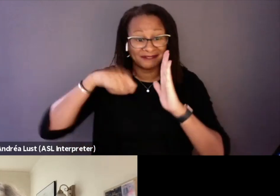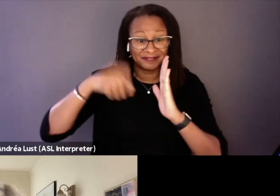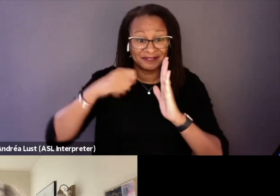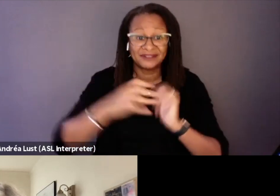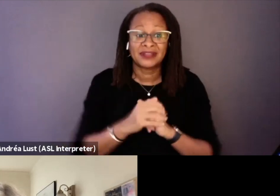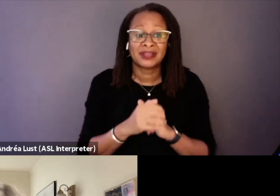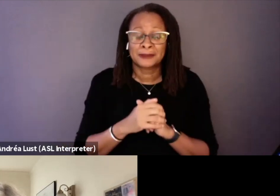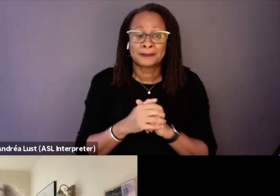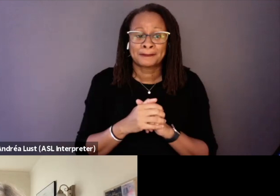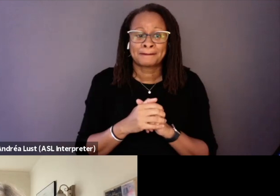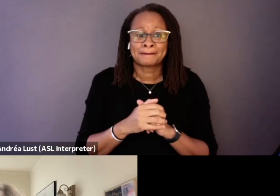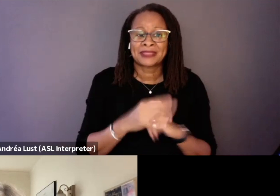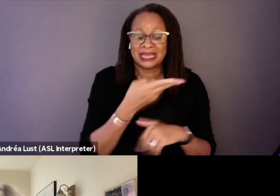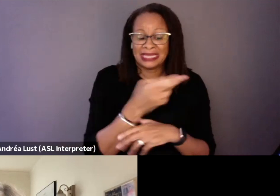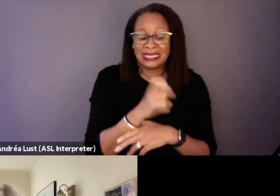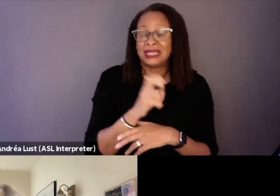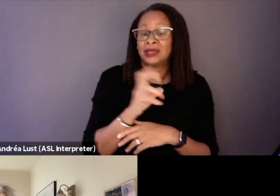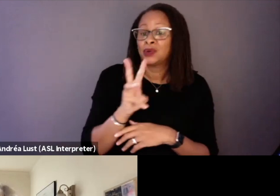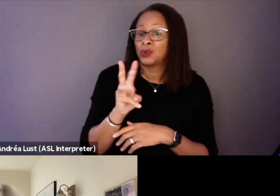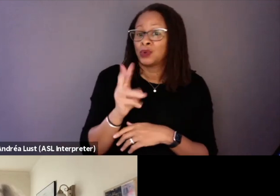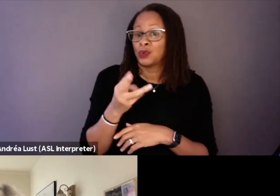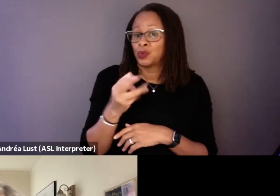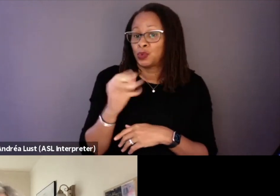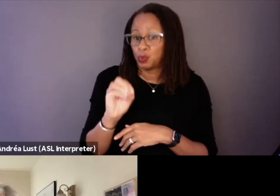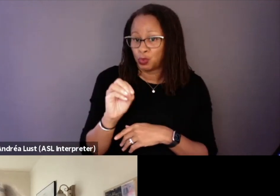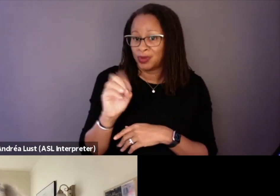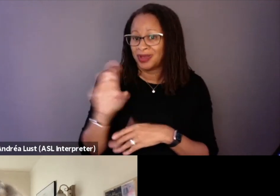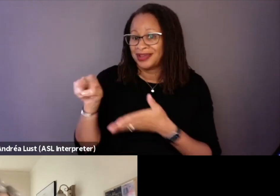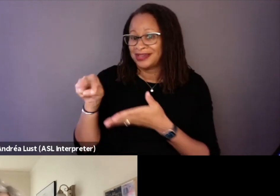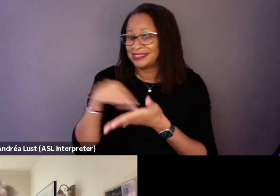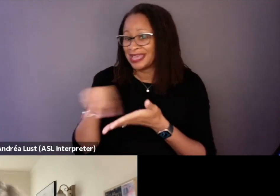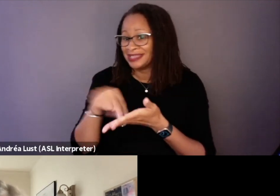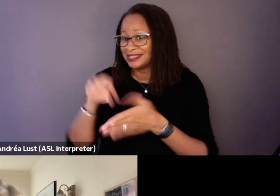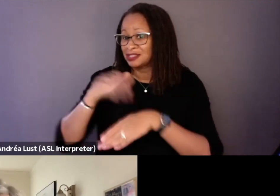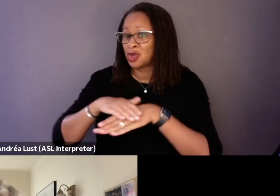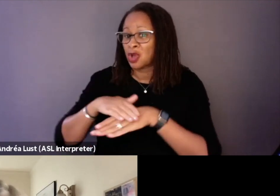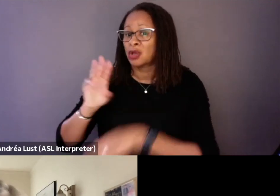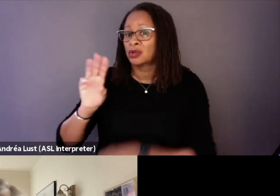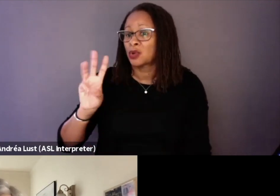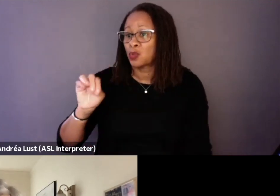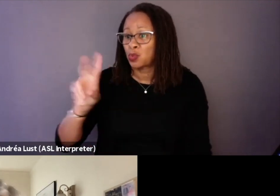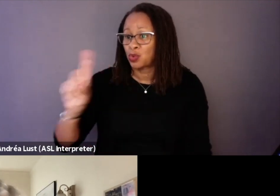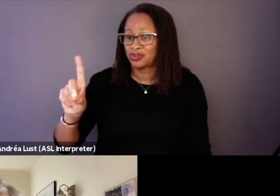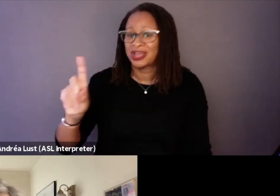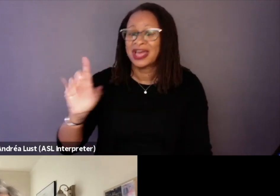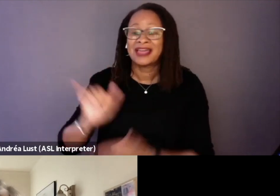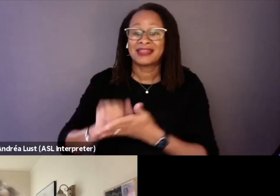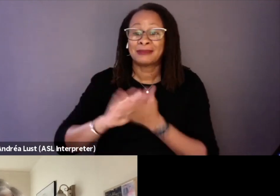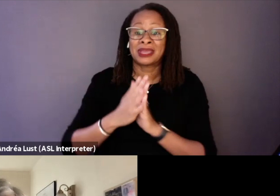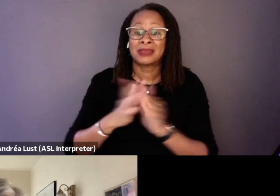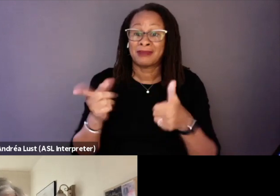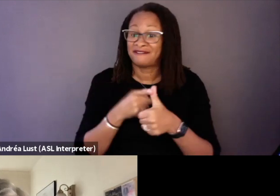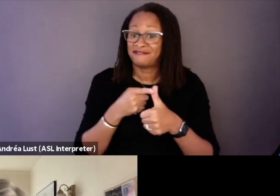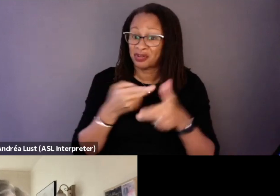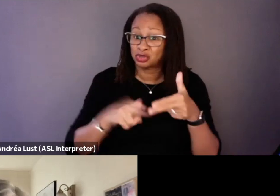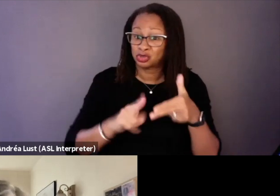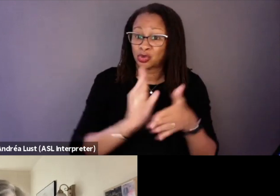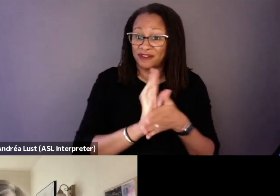the "He who dances his own wood." And that became one of my first shot short films. So were you studying film?